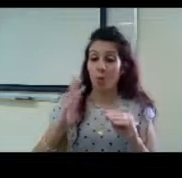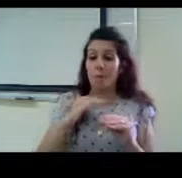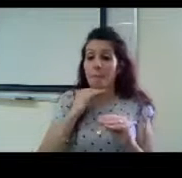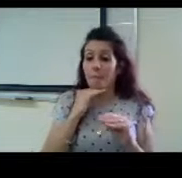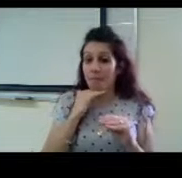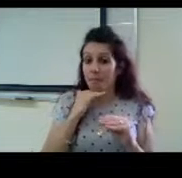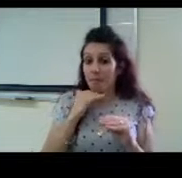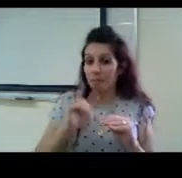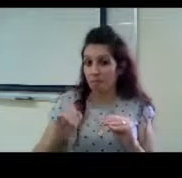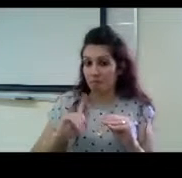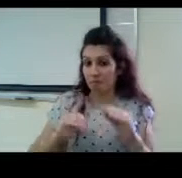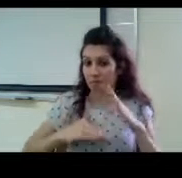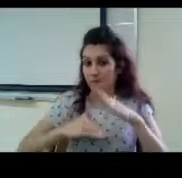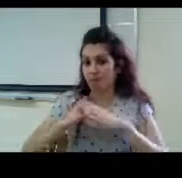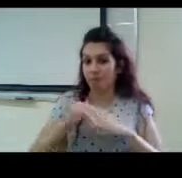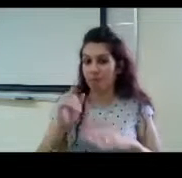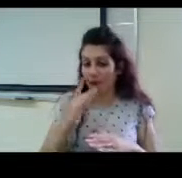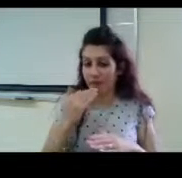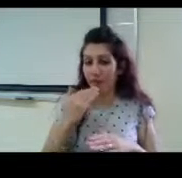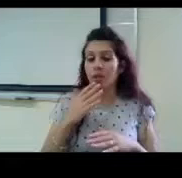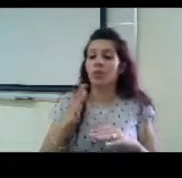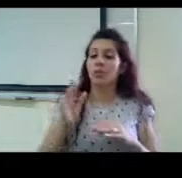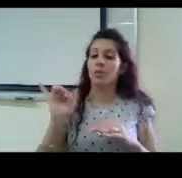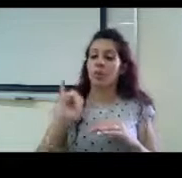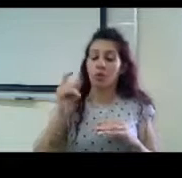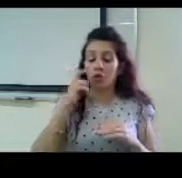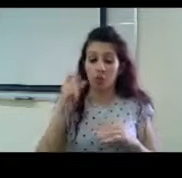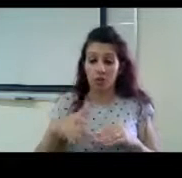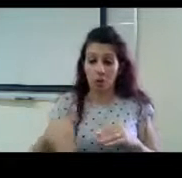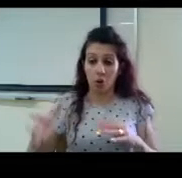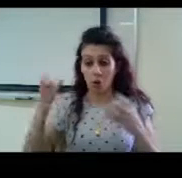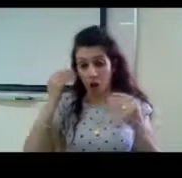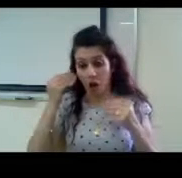when they were in the center's yet it was quite challenging to identify who